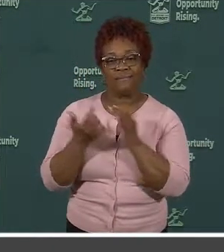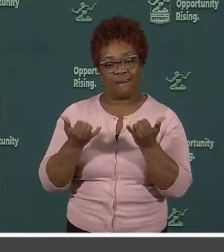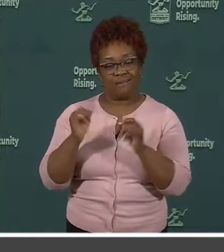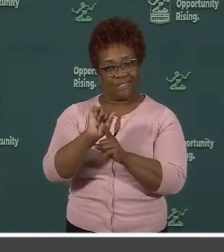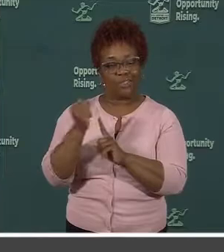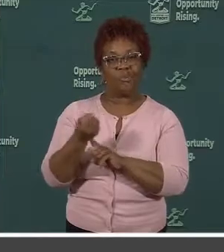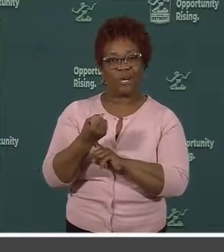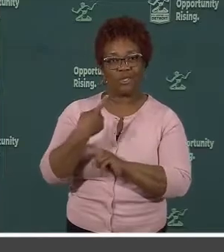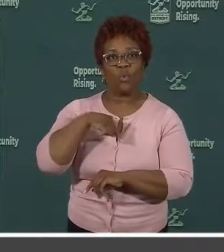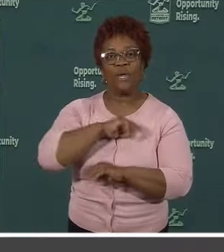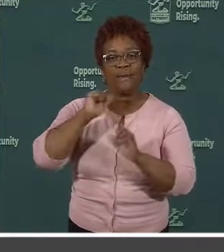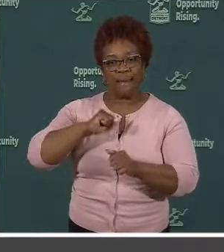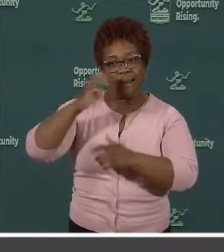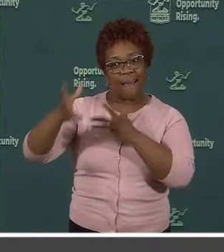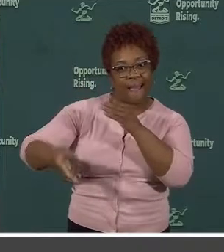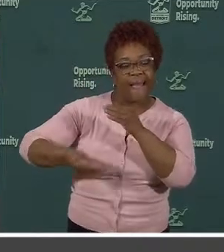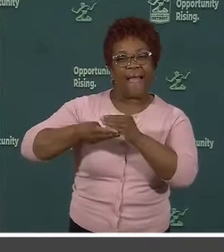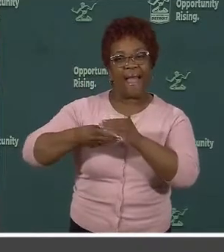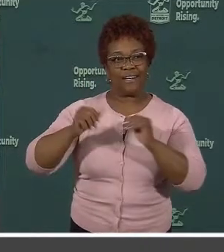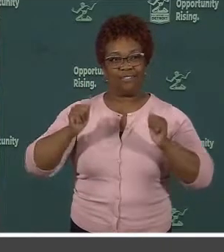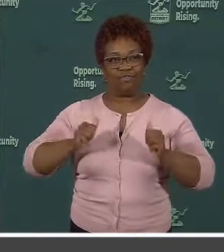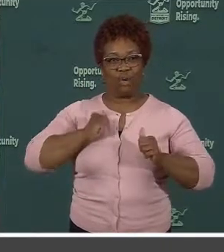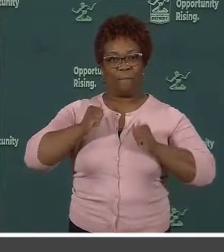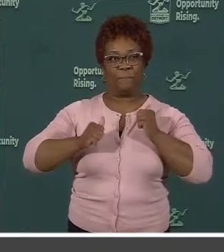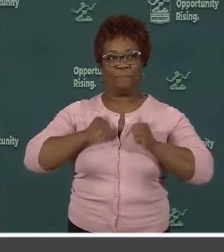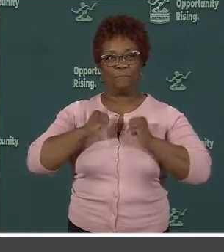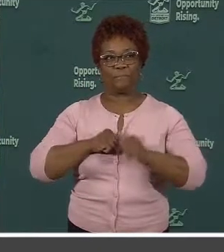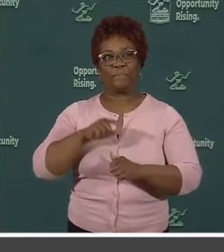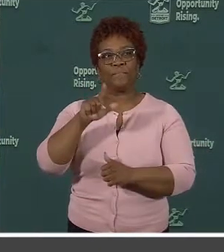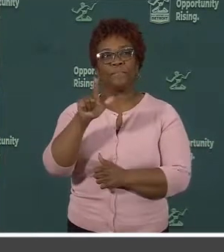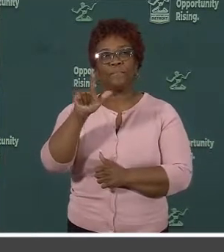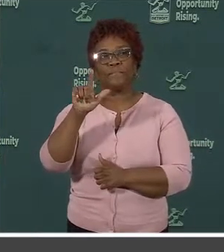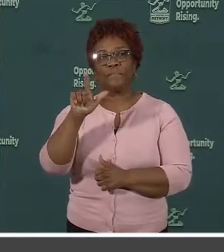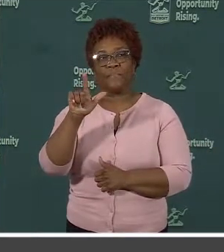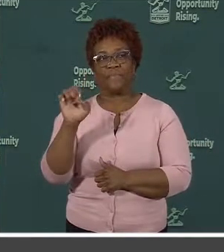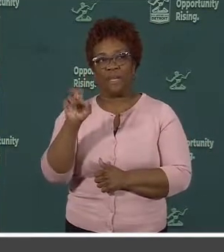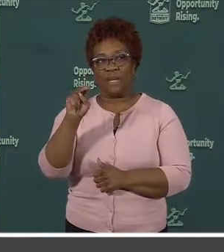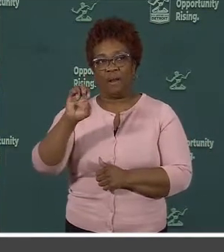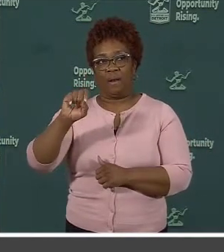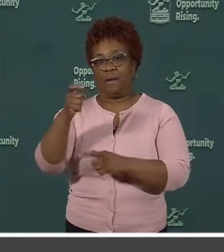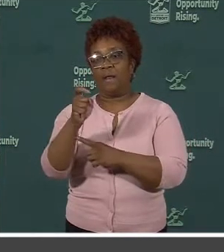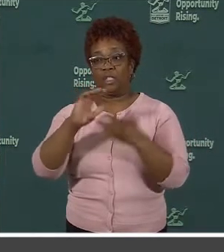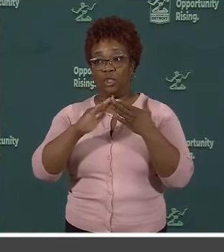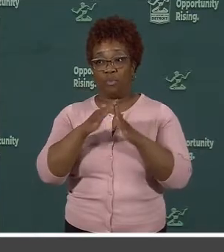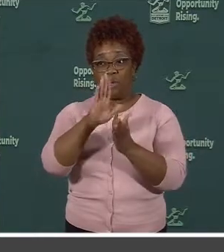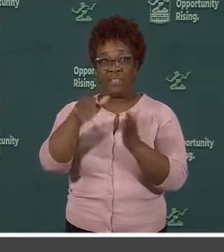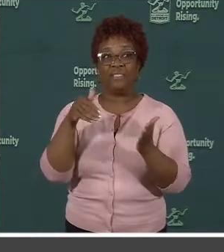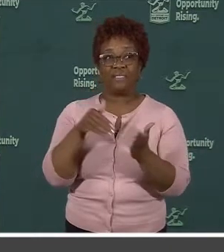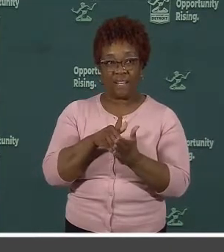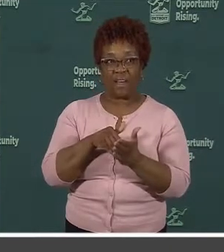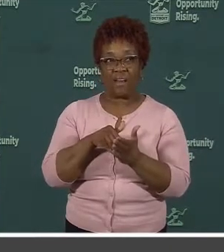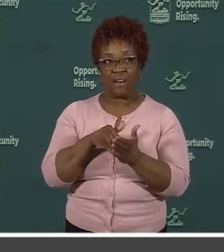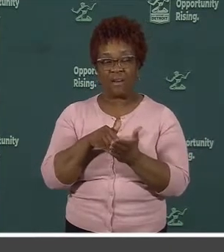BE ABLE TO ADD A GYM AND THE LENOX COMMUNITY CENTER DOWN IN JEFFERSON CHALMERS WAS ABANDONED TEN YEARS AGO ROGER PENSKE STEPPED UP WITH A FIVE